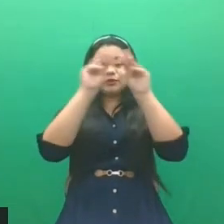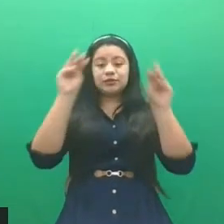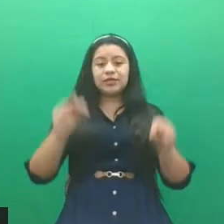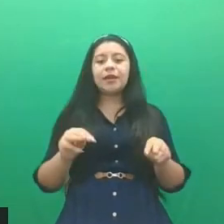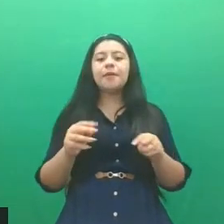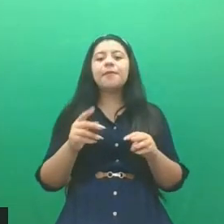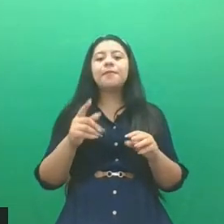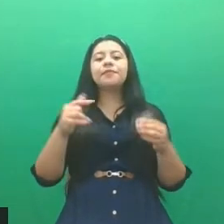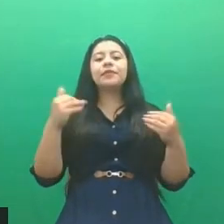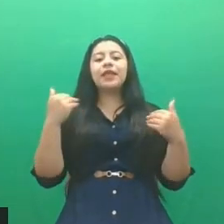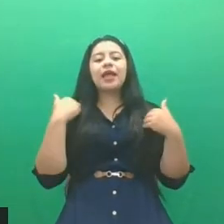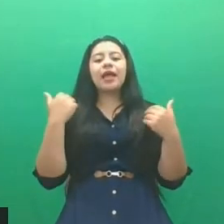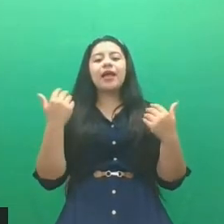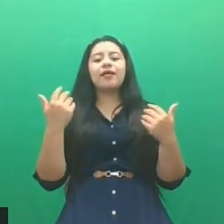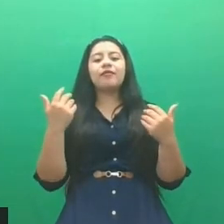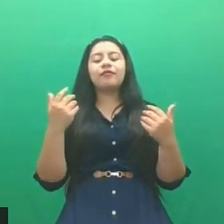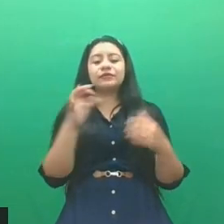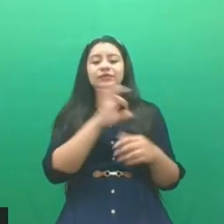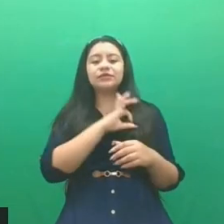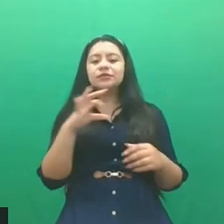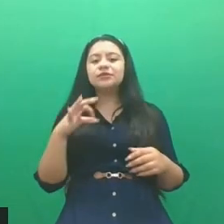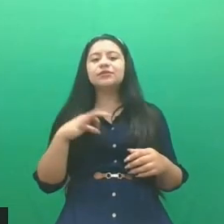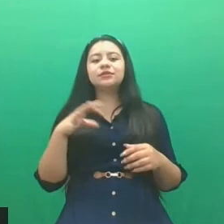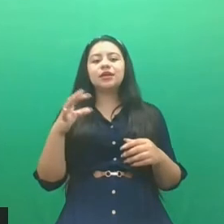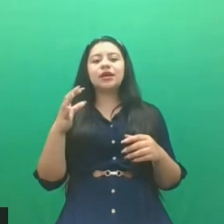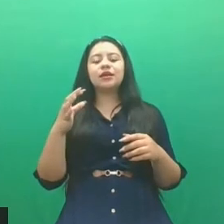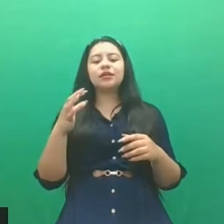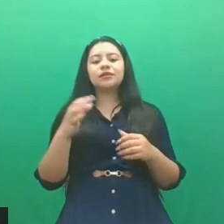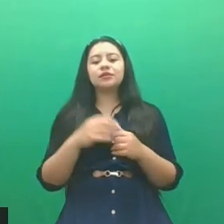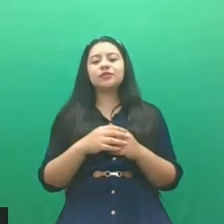they were actually able to keep staff from being furloughed by getting them to write